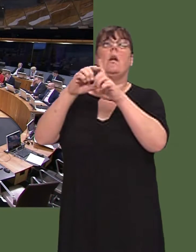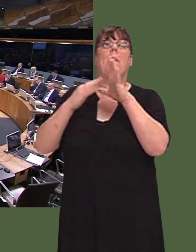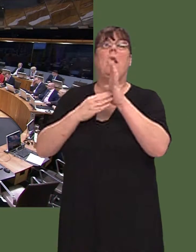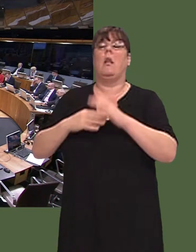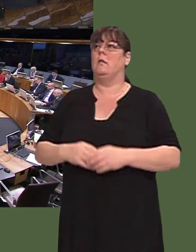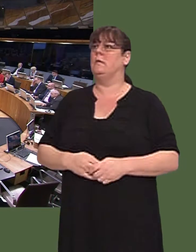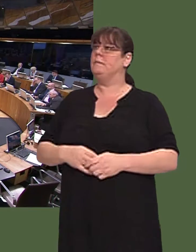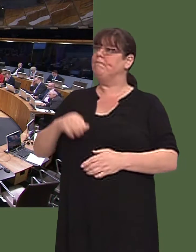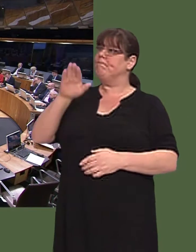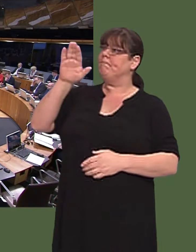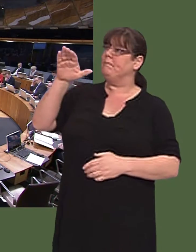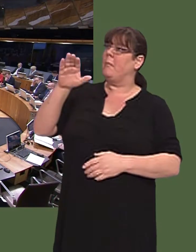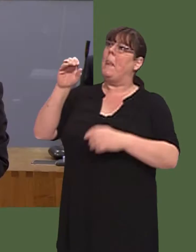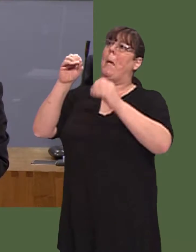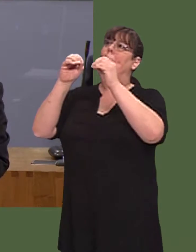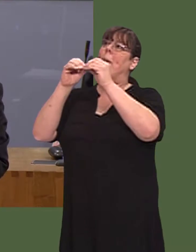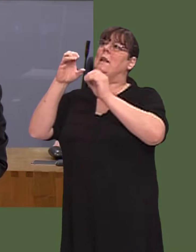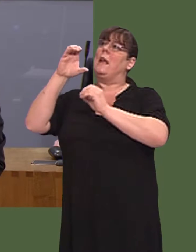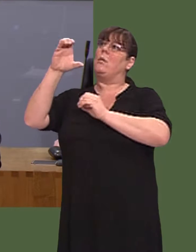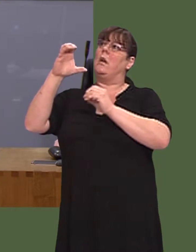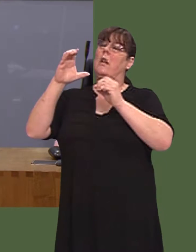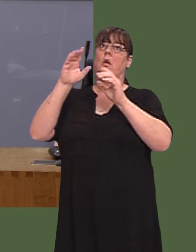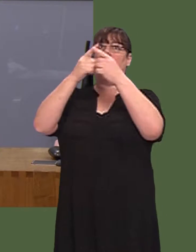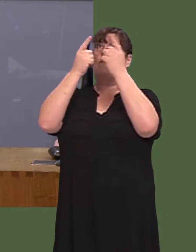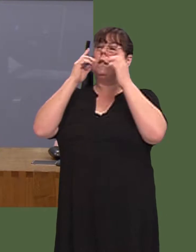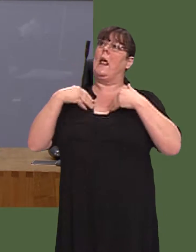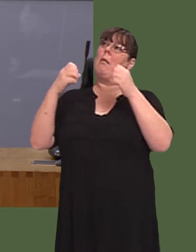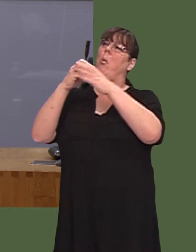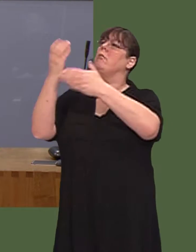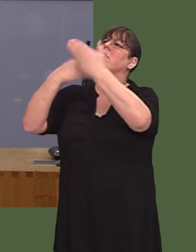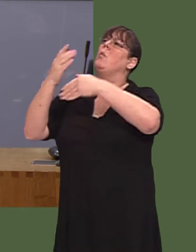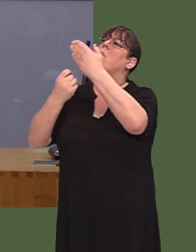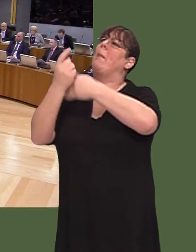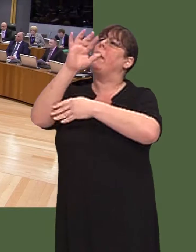Will the First Minister make a statement on the performance of the Betsi Cadwaladr University Health Board? OAQ(5)0432(FM) Carwyn Jones: Yes.